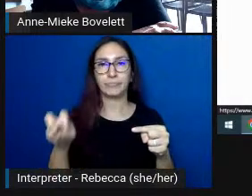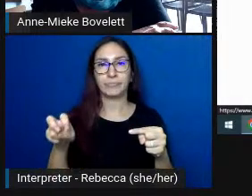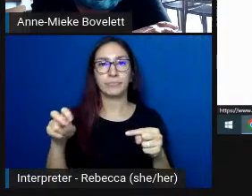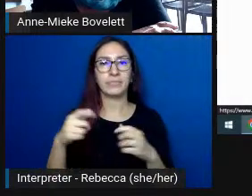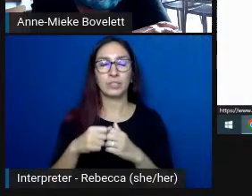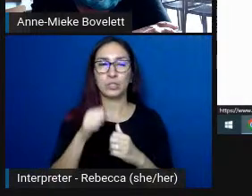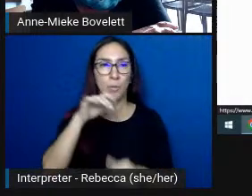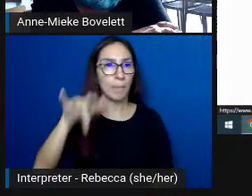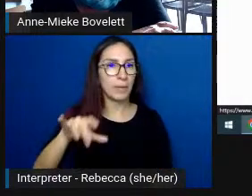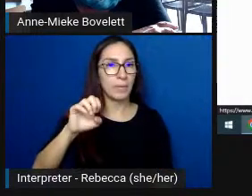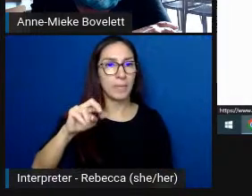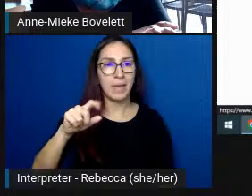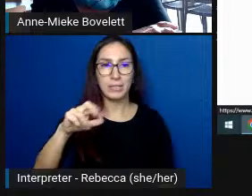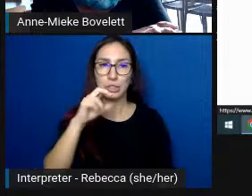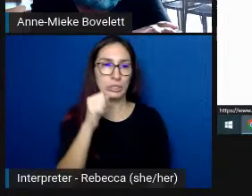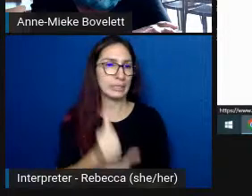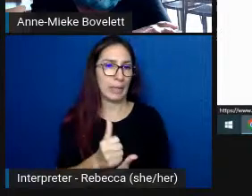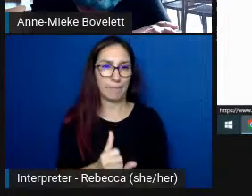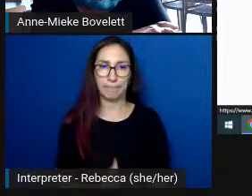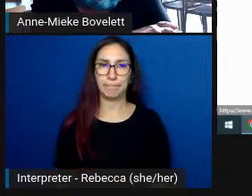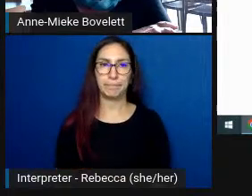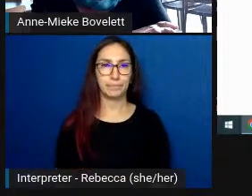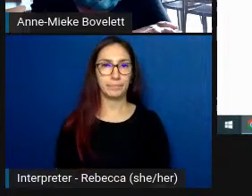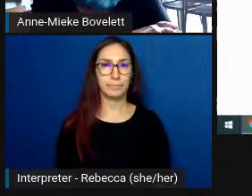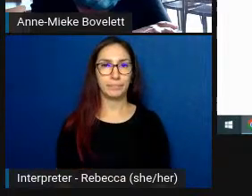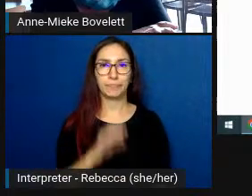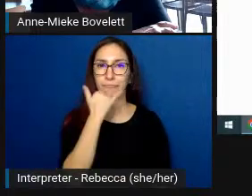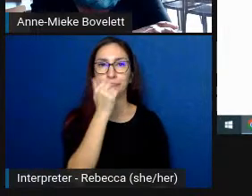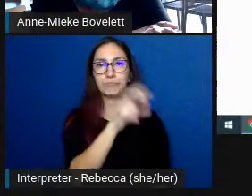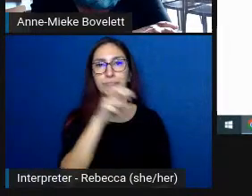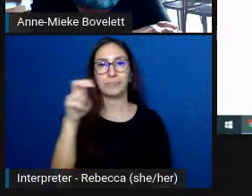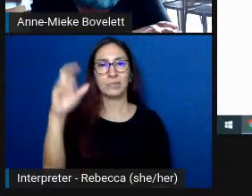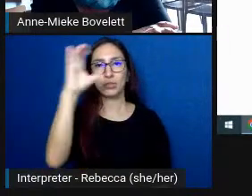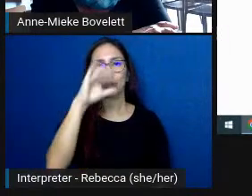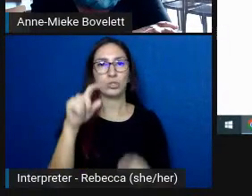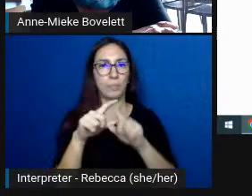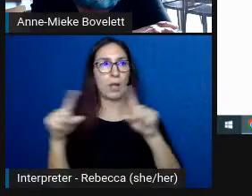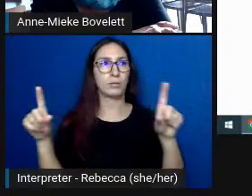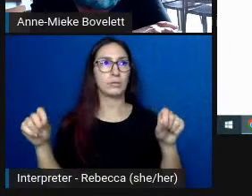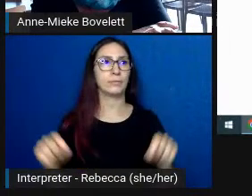Anne Bolelett: You are in the search box now. Enter does not help.